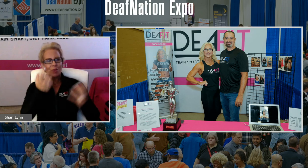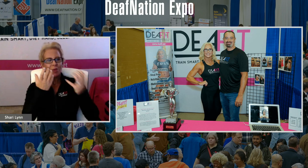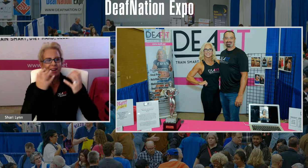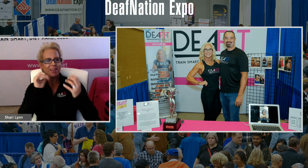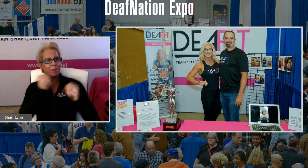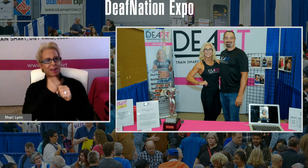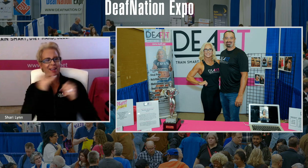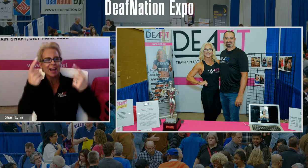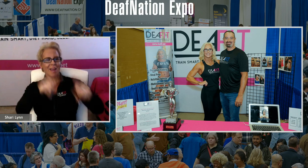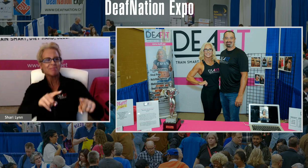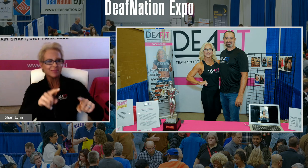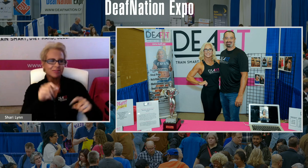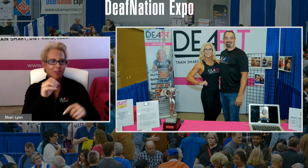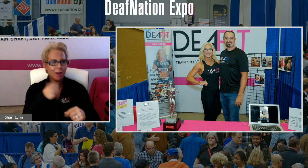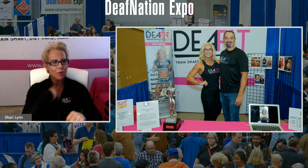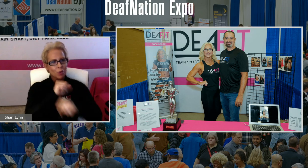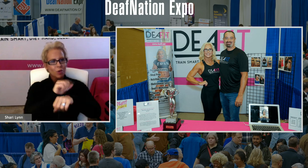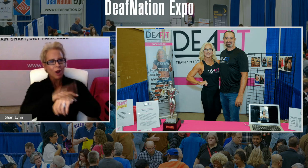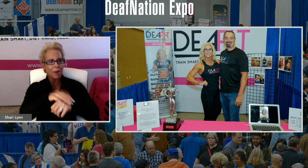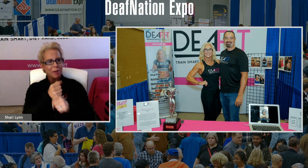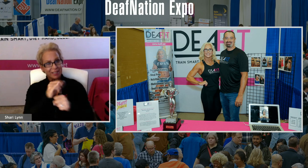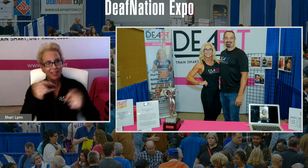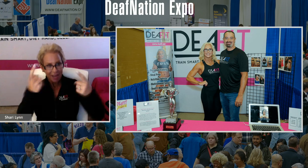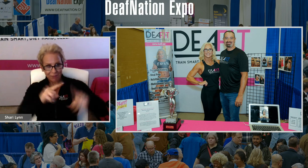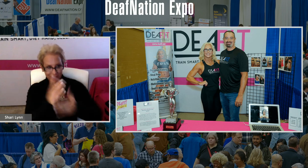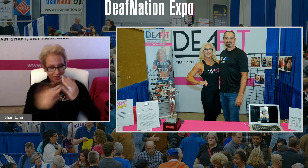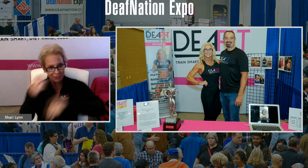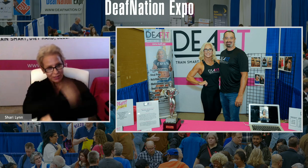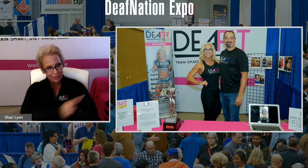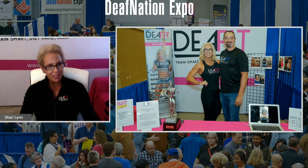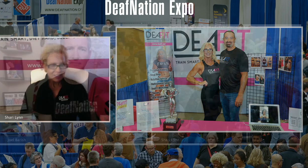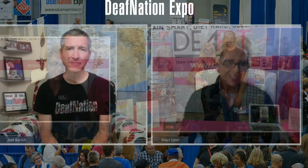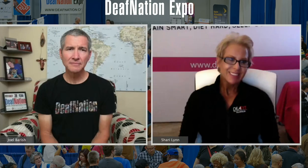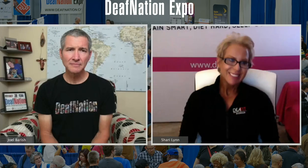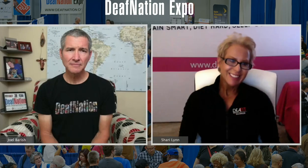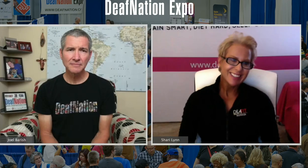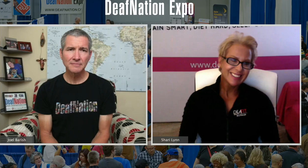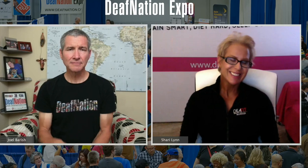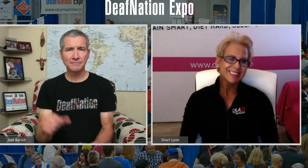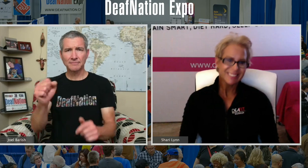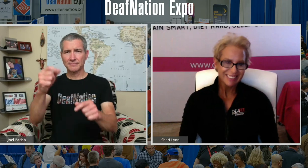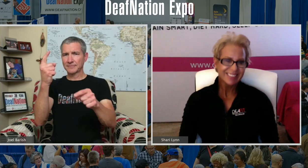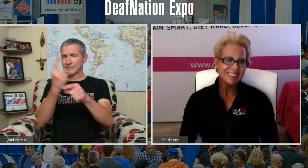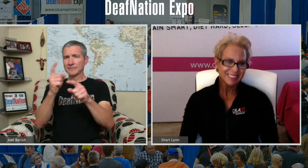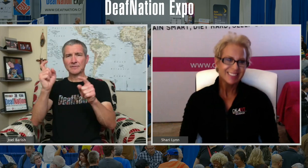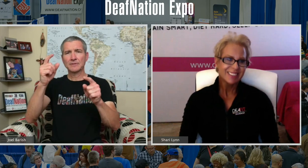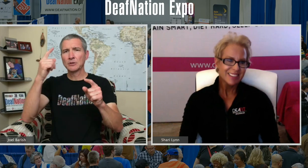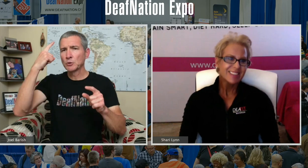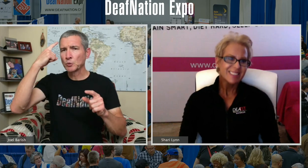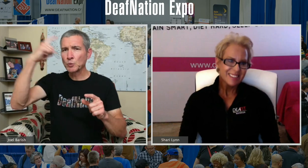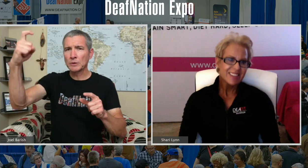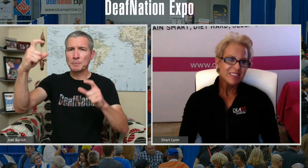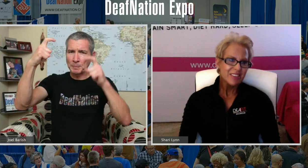I always wanted to make that happen, so I’m working on making it happen someday. Right!